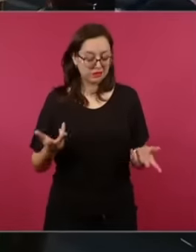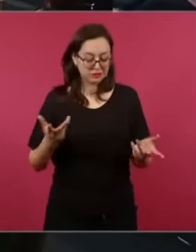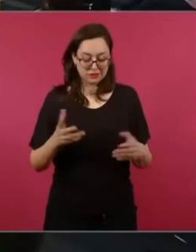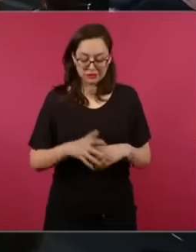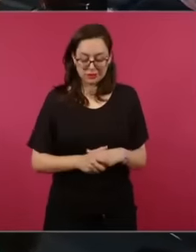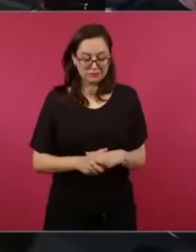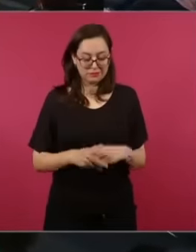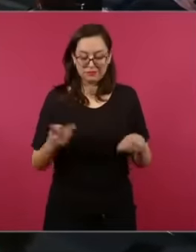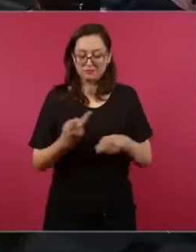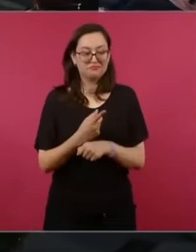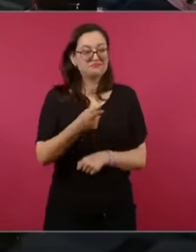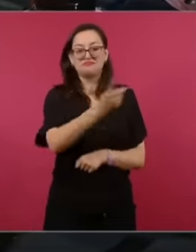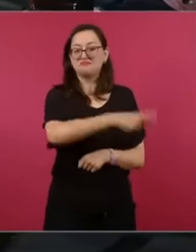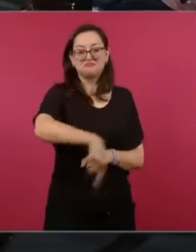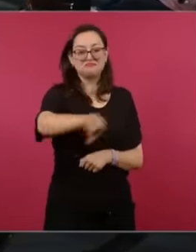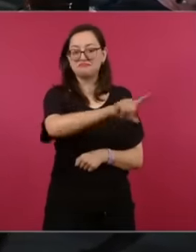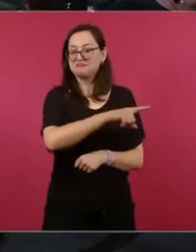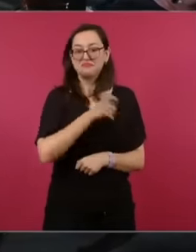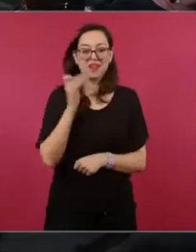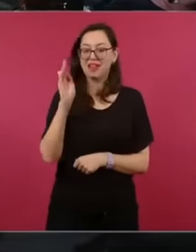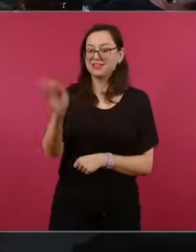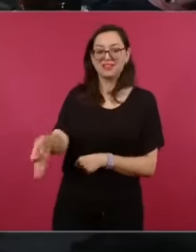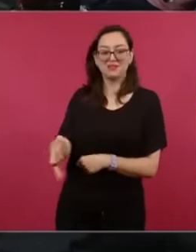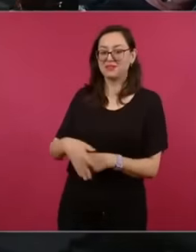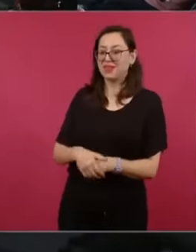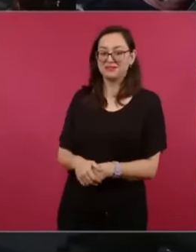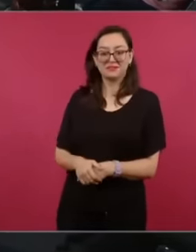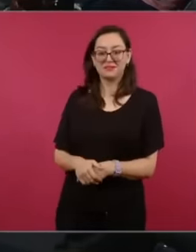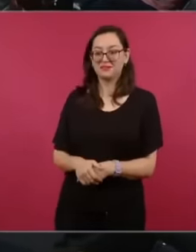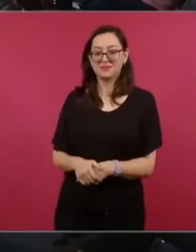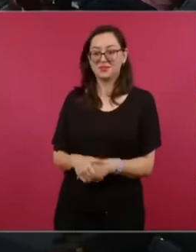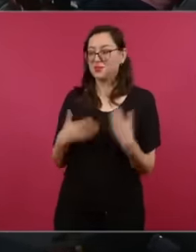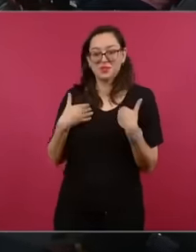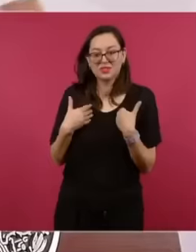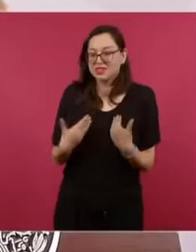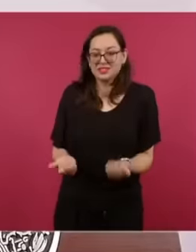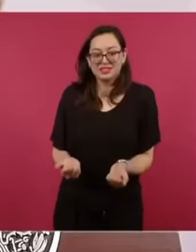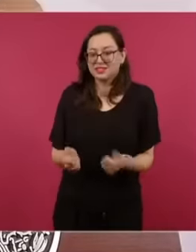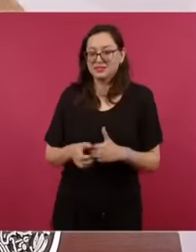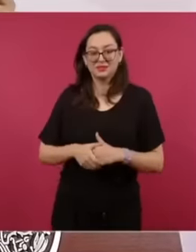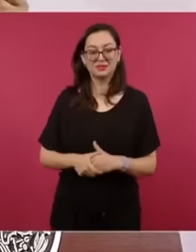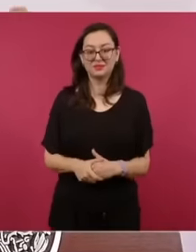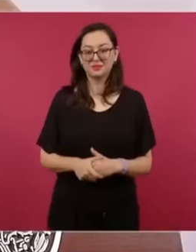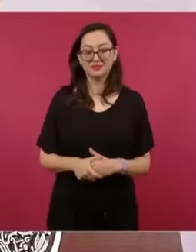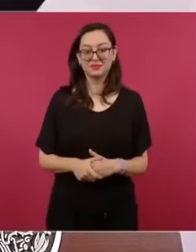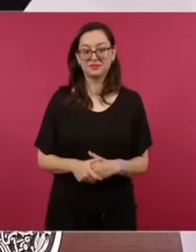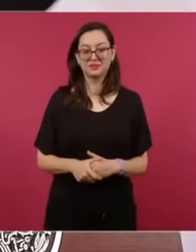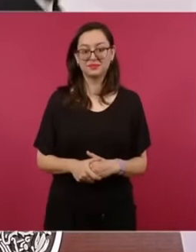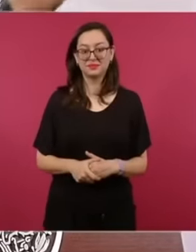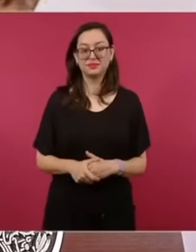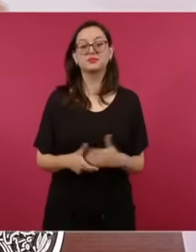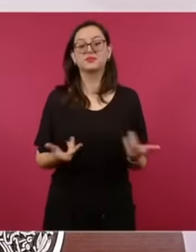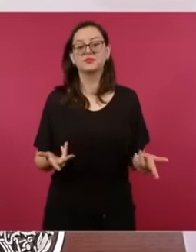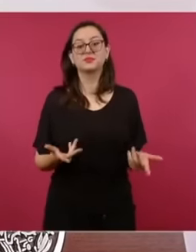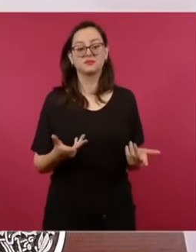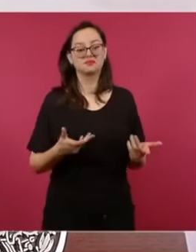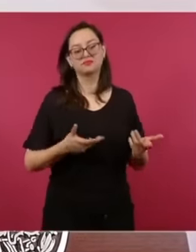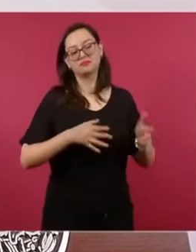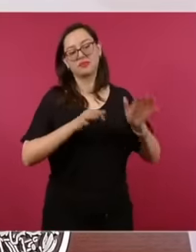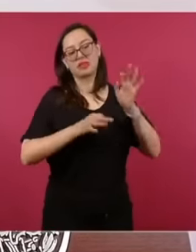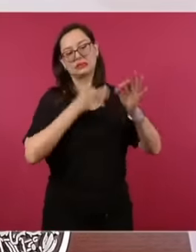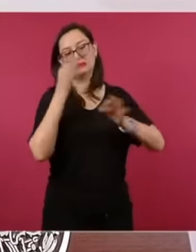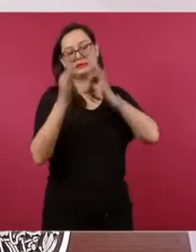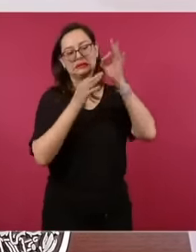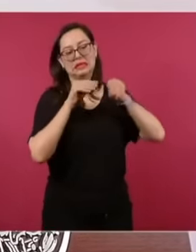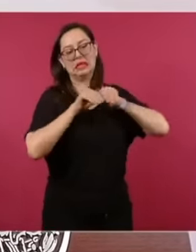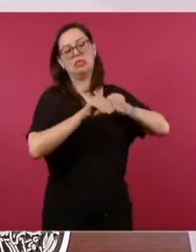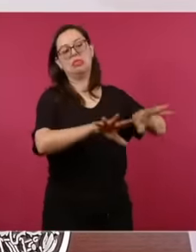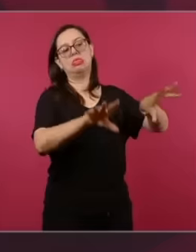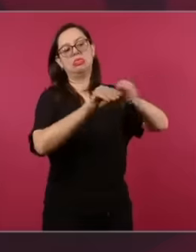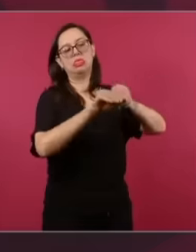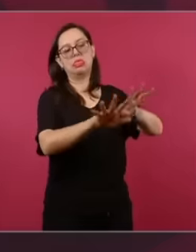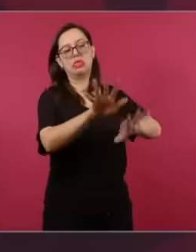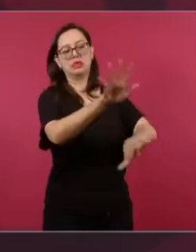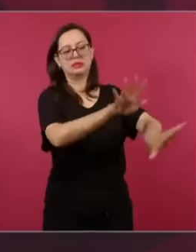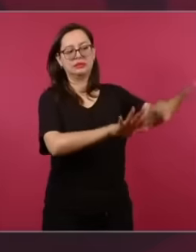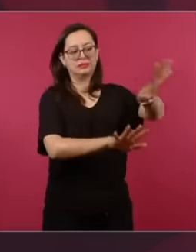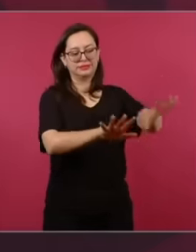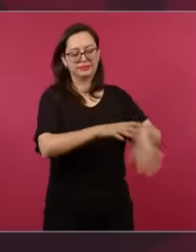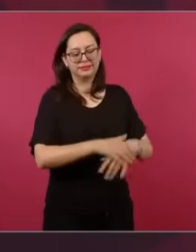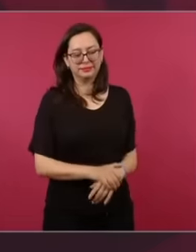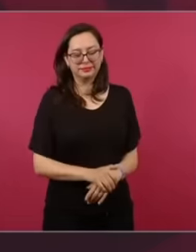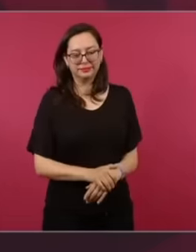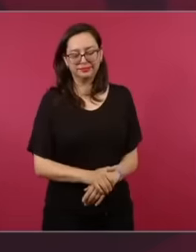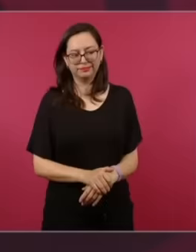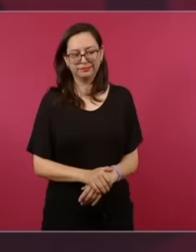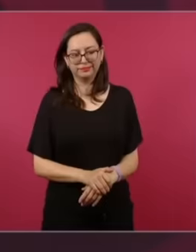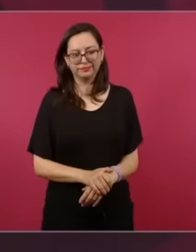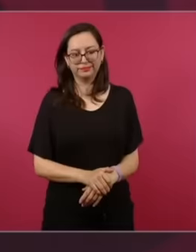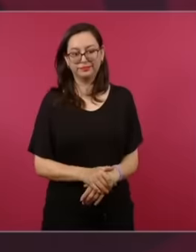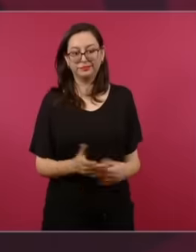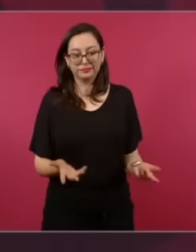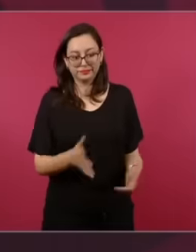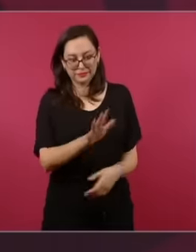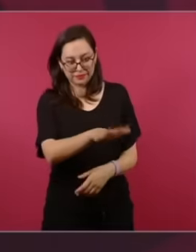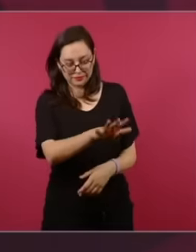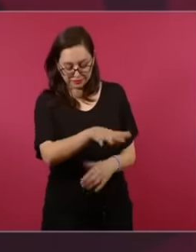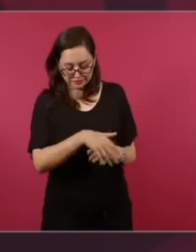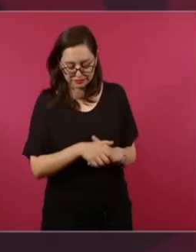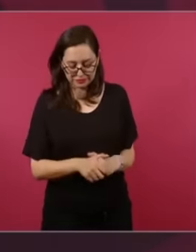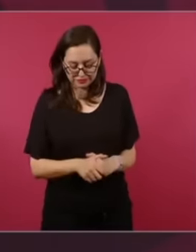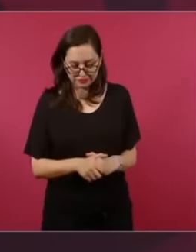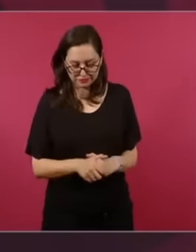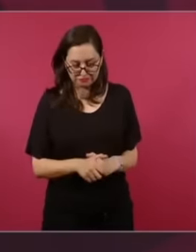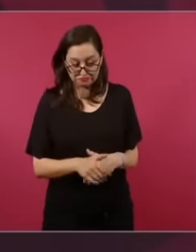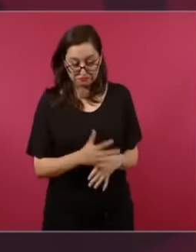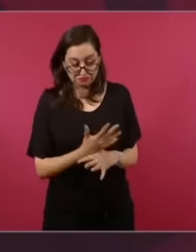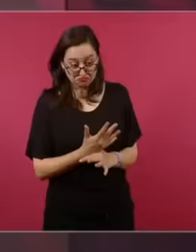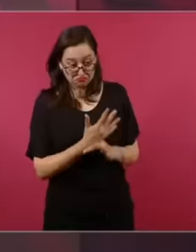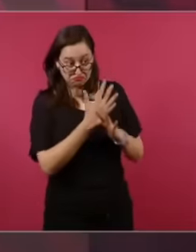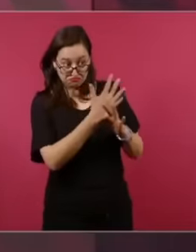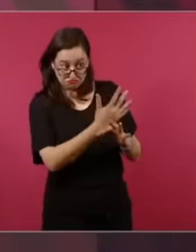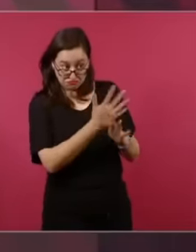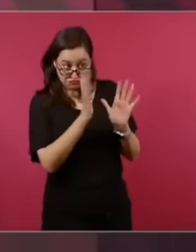many assimilated through manipulation, yes, eh. There is no work if salaries